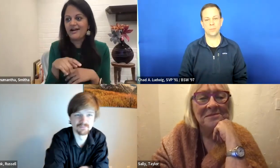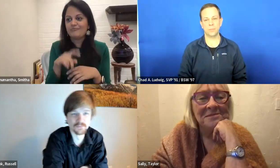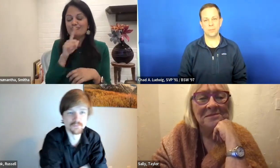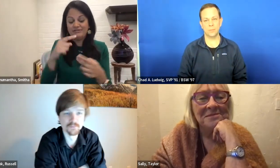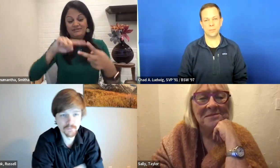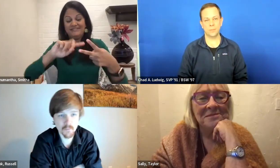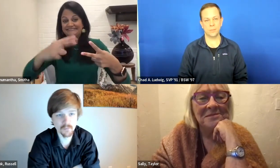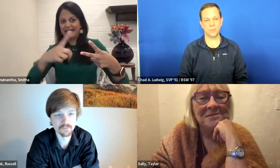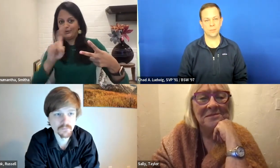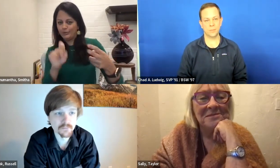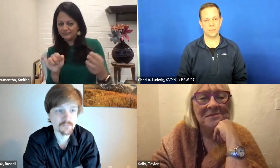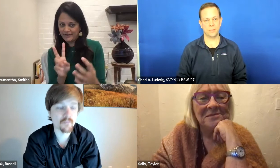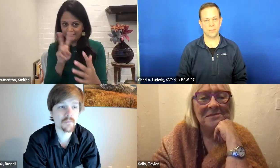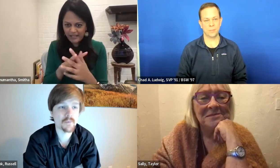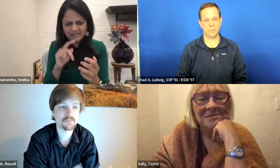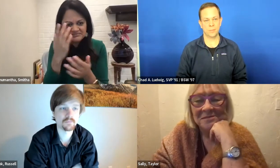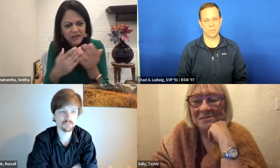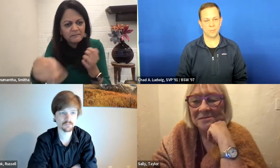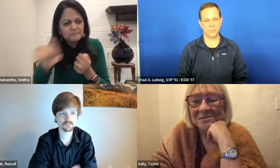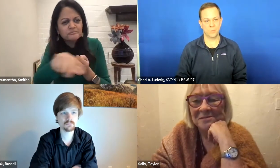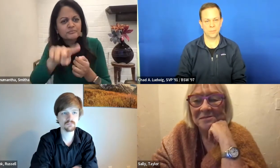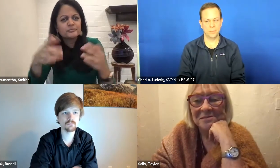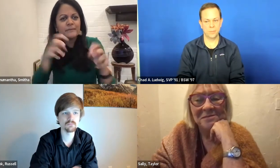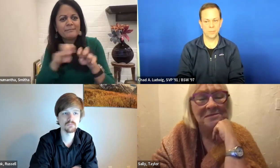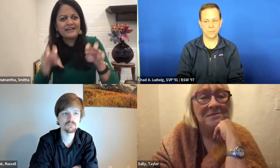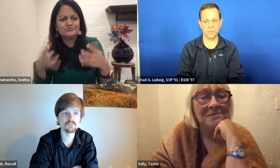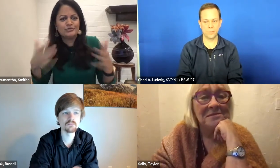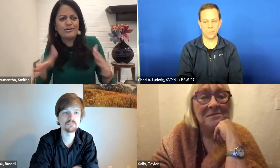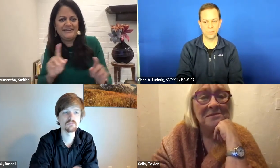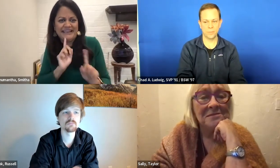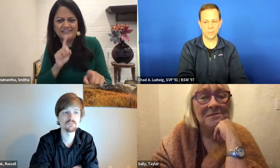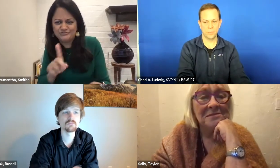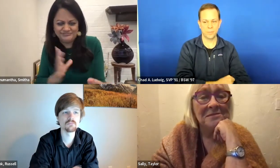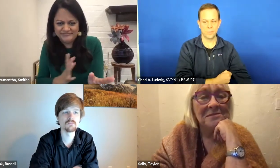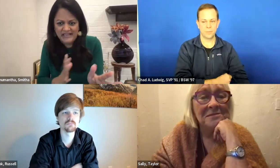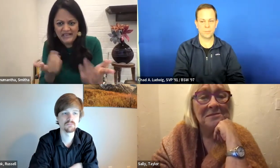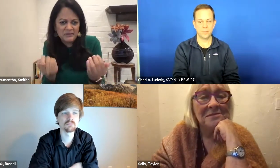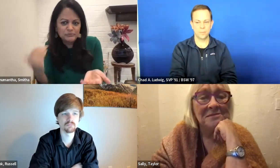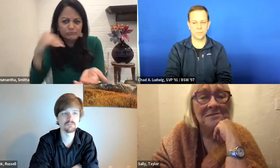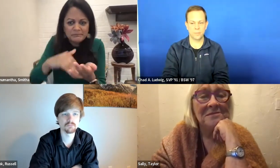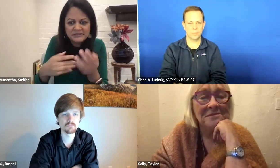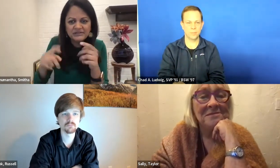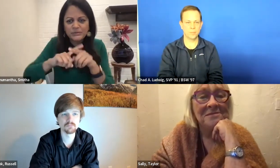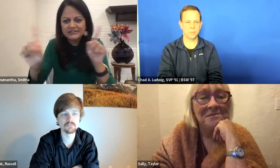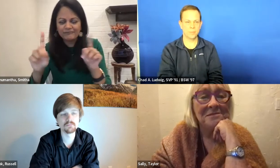No. That is perfect. Thank you so much. The second question that I want to ask all of you I think most of you have already answered.